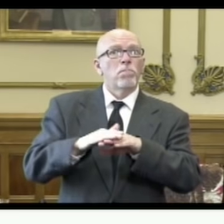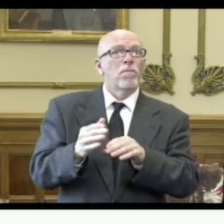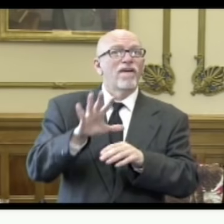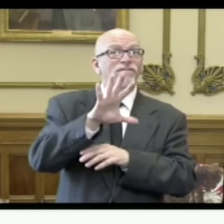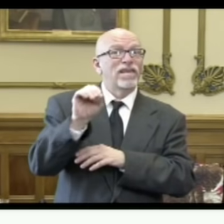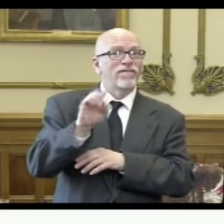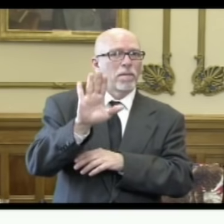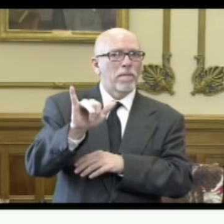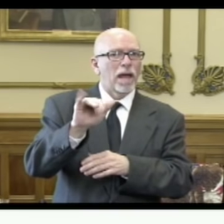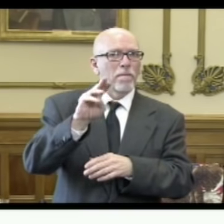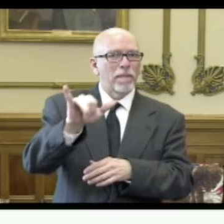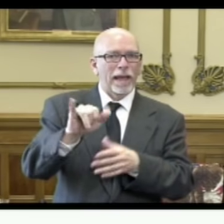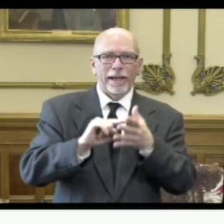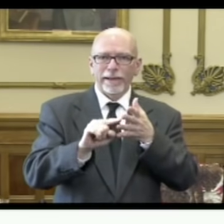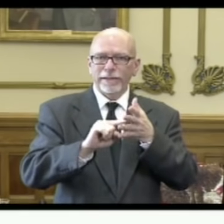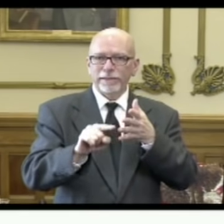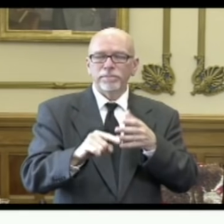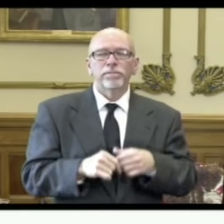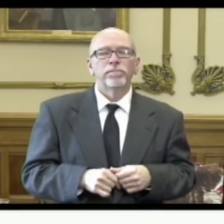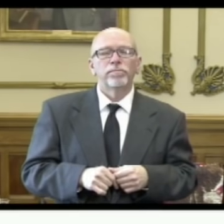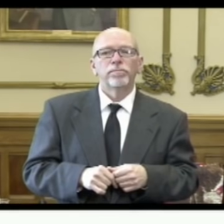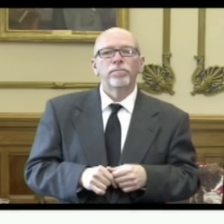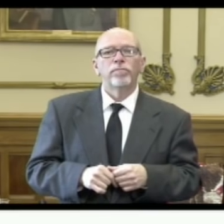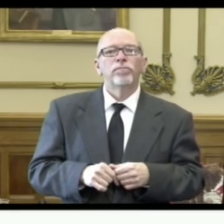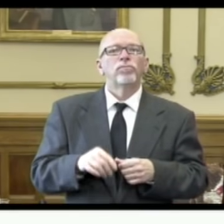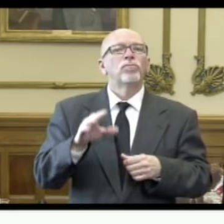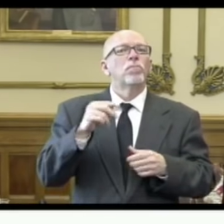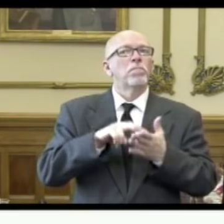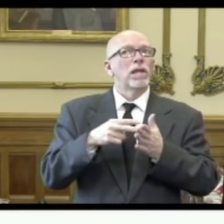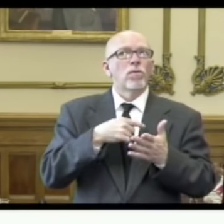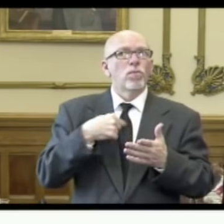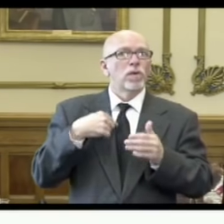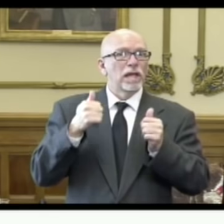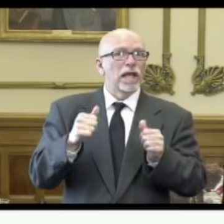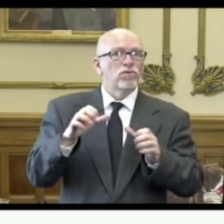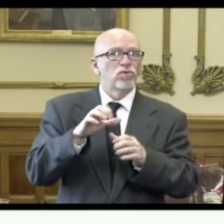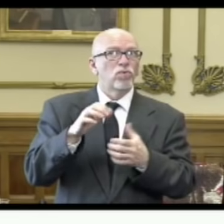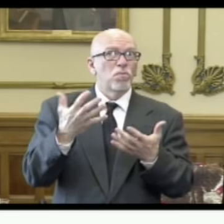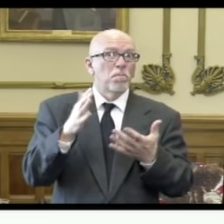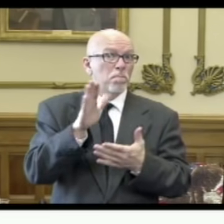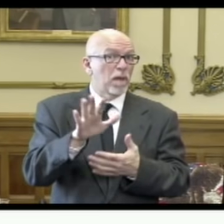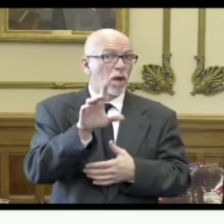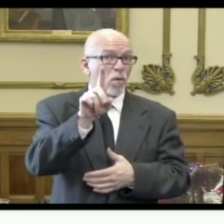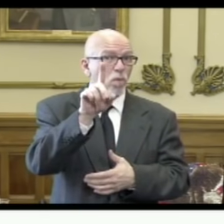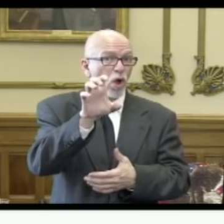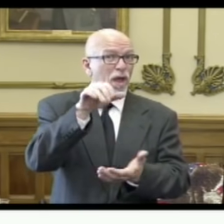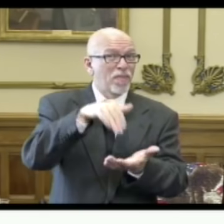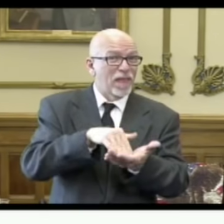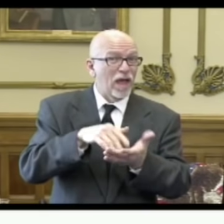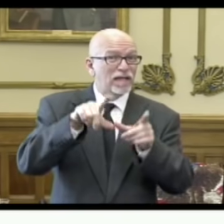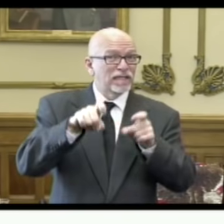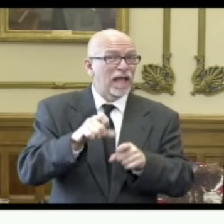TESTING SITES AT SELECT LOCATIONS AROUND THE STATE AND A PLAN TO INCREASE TO 50 SITES